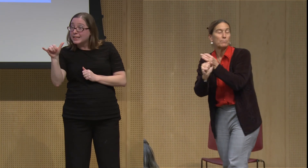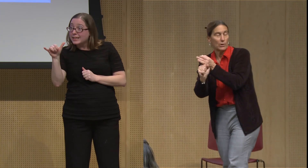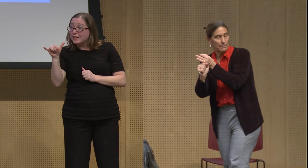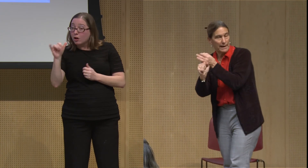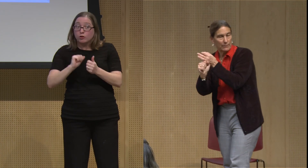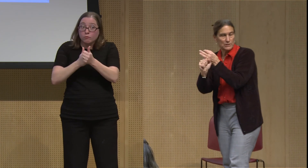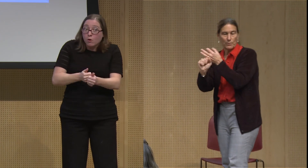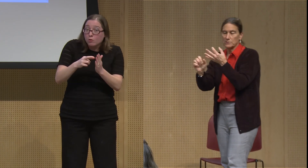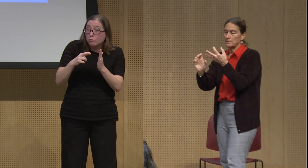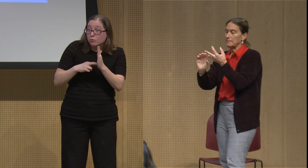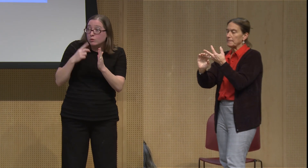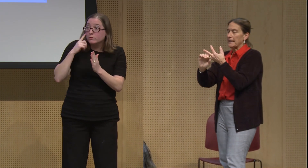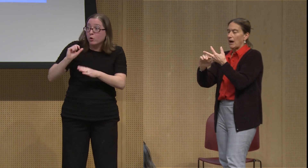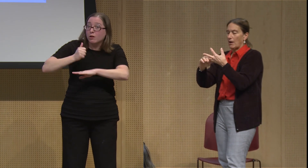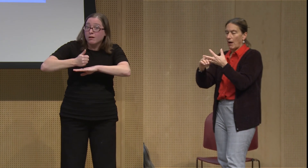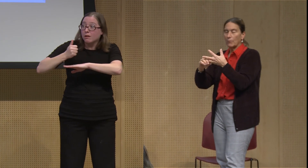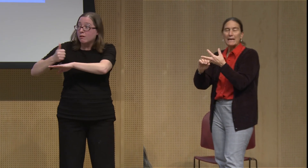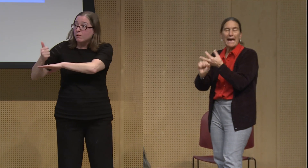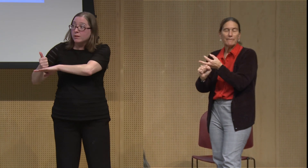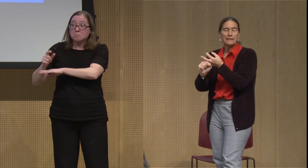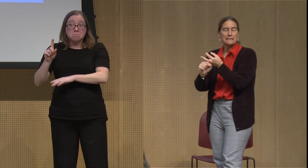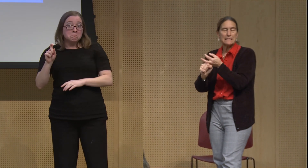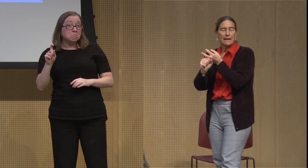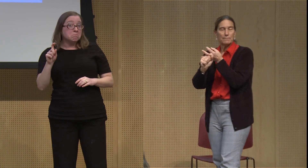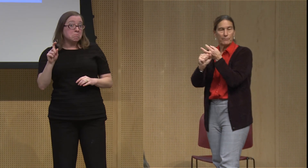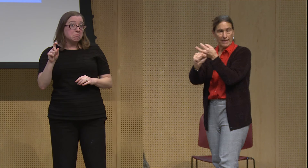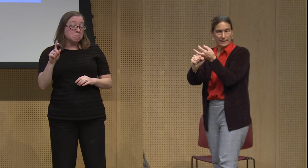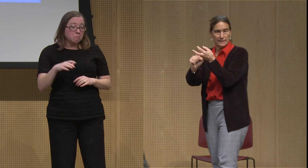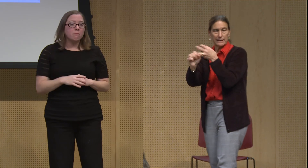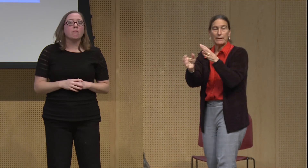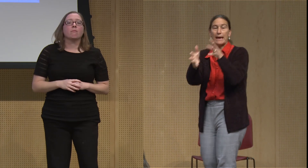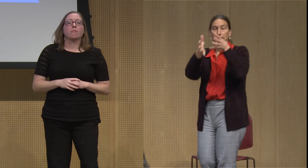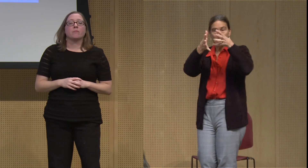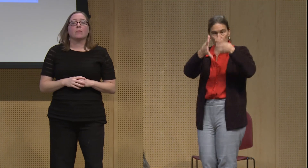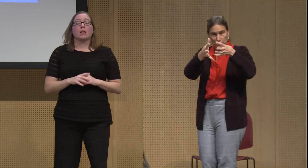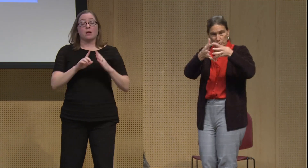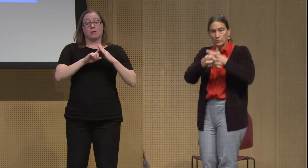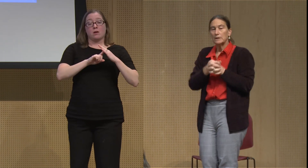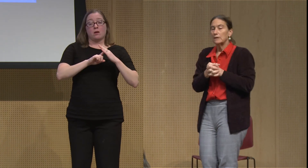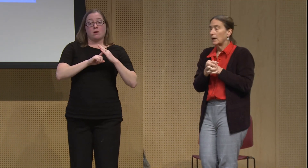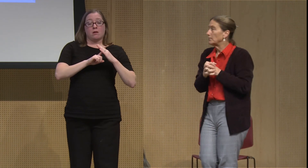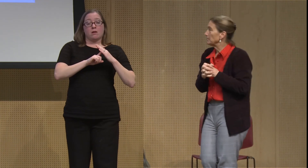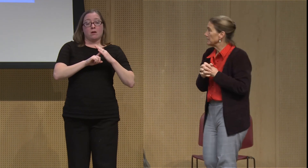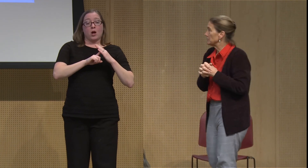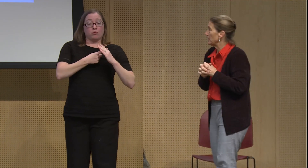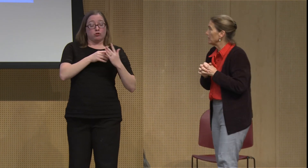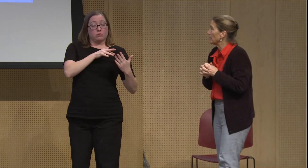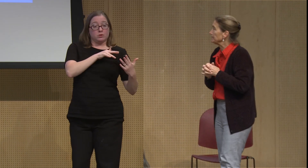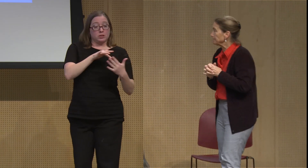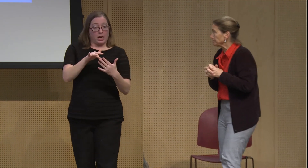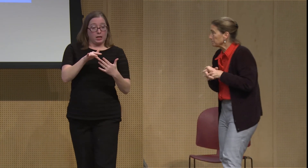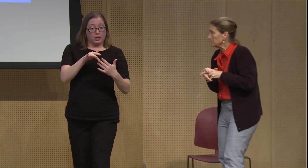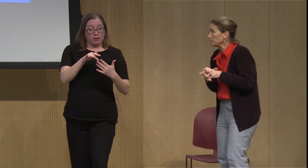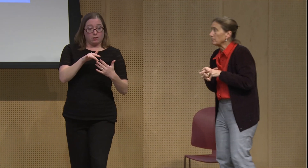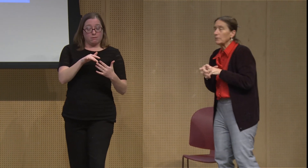ABOUT HOW IT'S SUPPOSED TO BE? ARE WE HAVING THE SAME EFFECT THAT WE HAD IN THE ORIGINAL, UM, STUDY WORK?